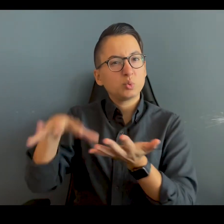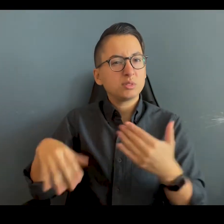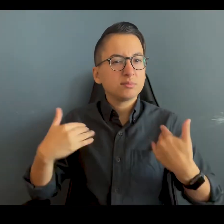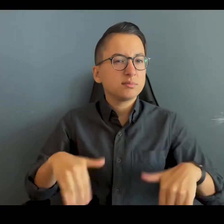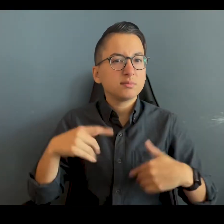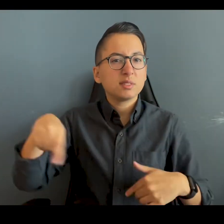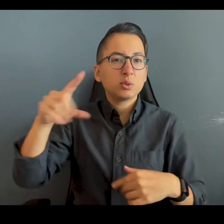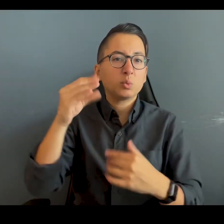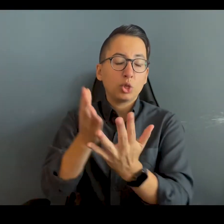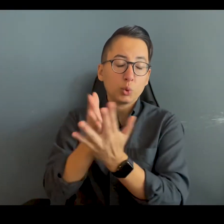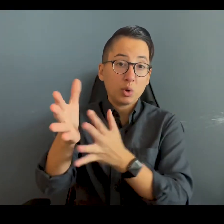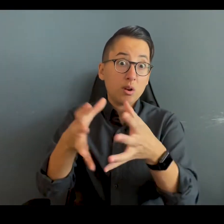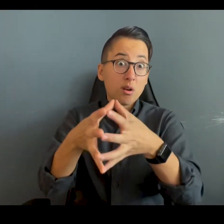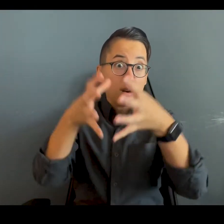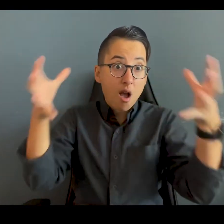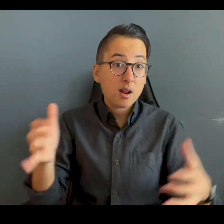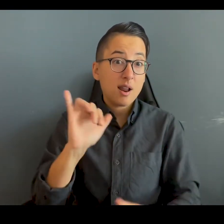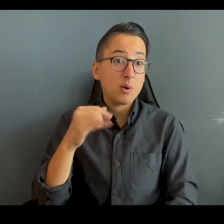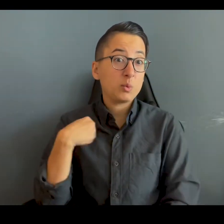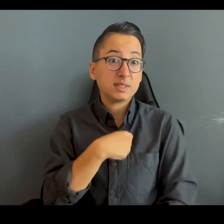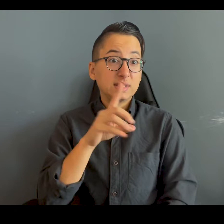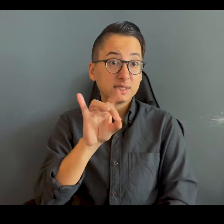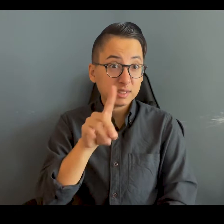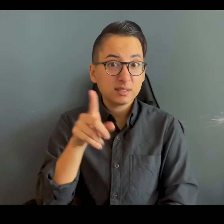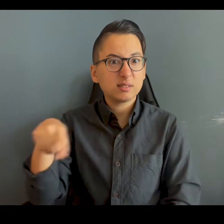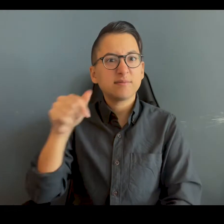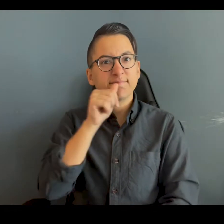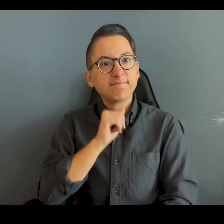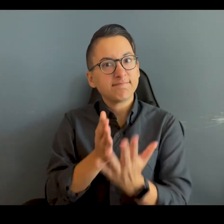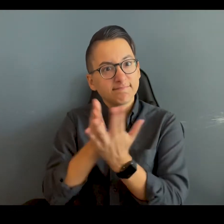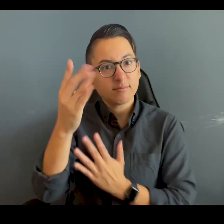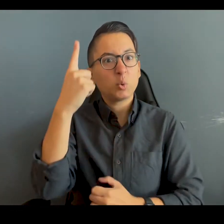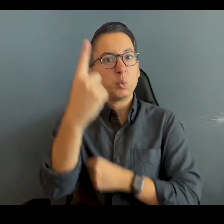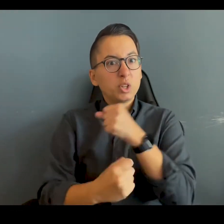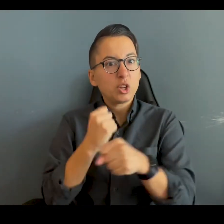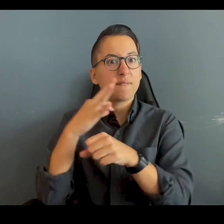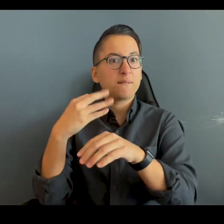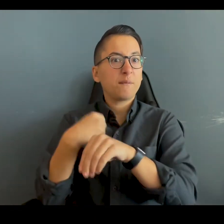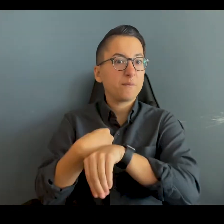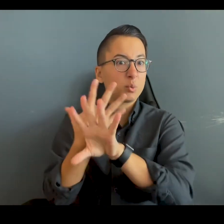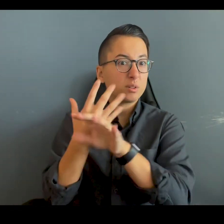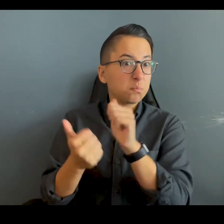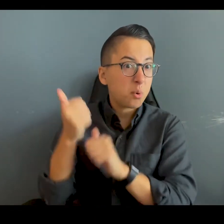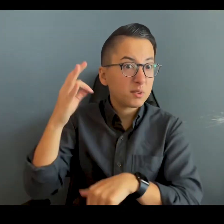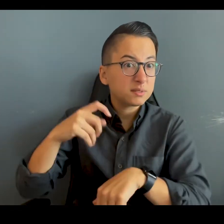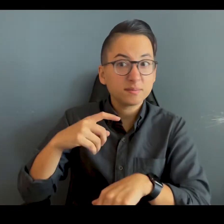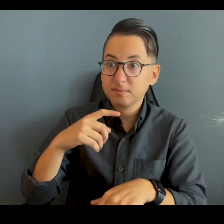First, we have to remember the students did go through so much the last 18 months like we did!